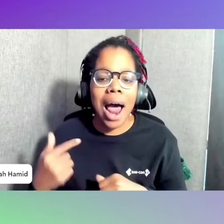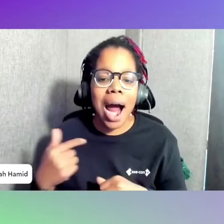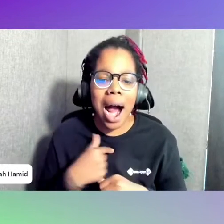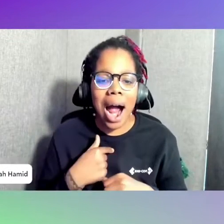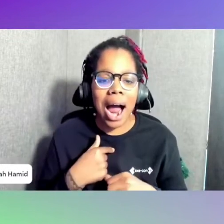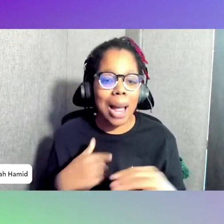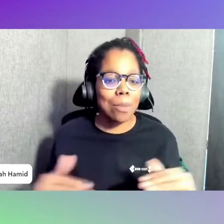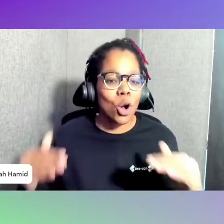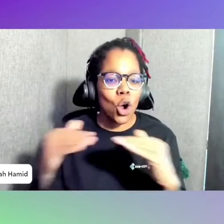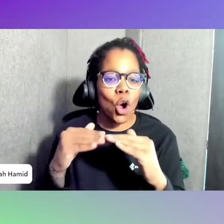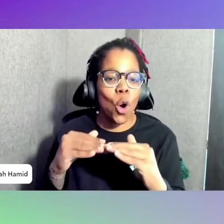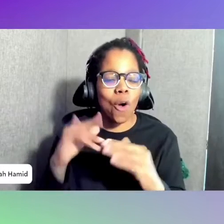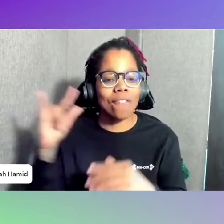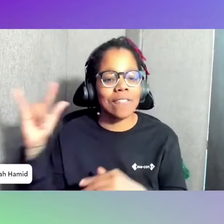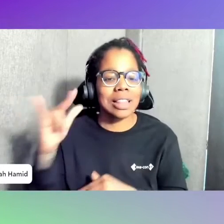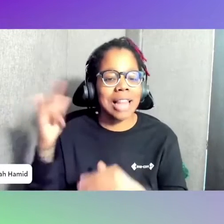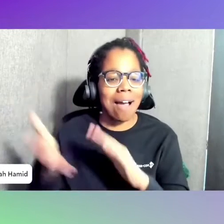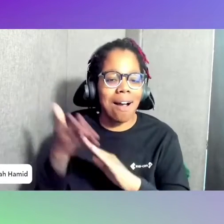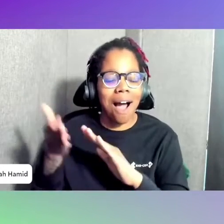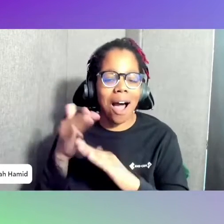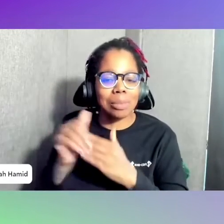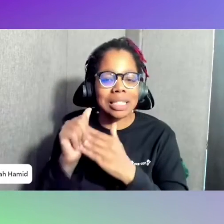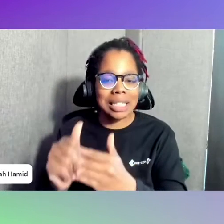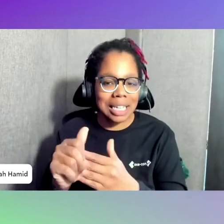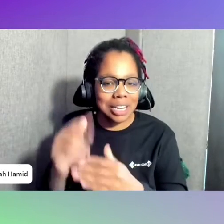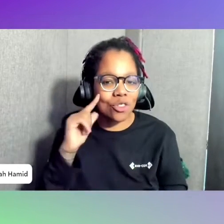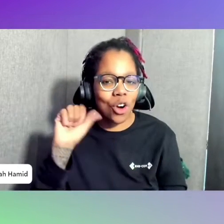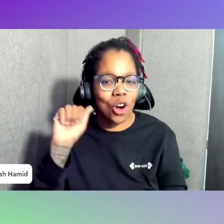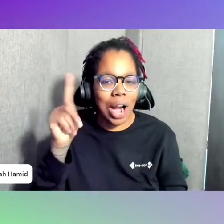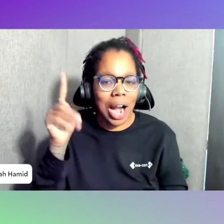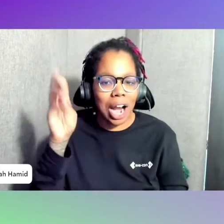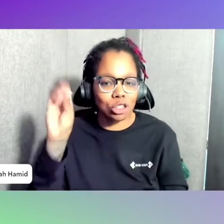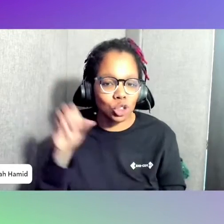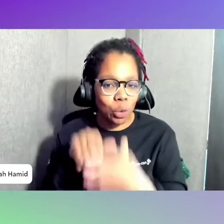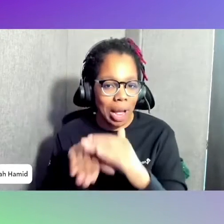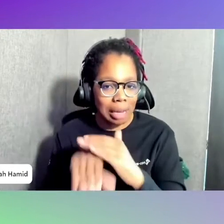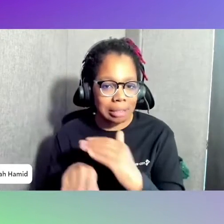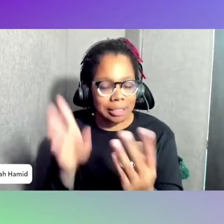[Dr. Sheri Wells-Jensen] We want to know about 0 G flight and what is the organization I